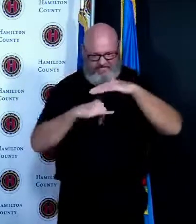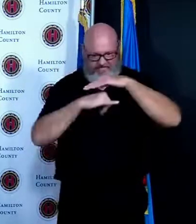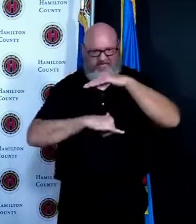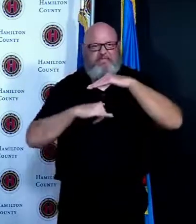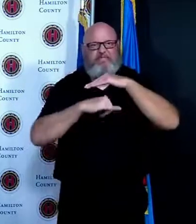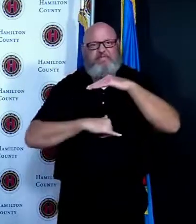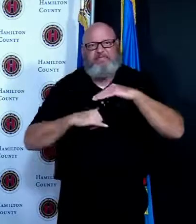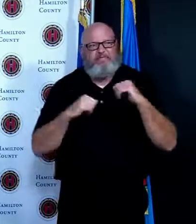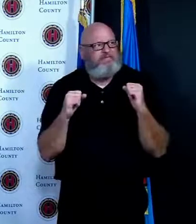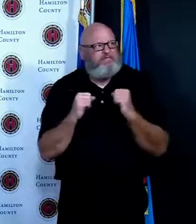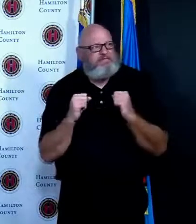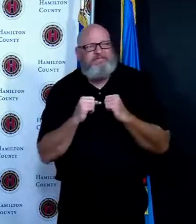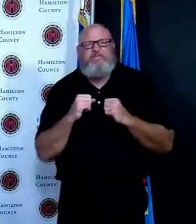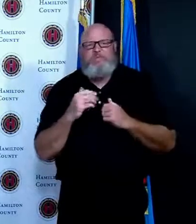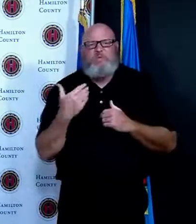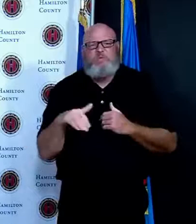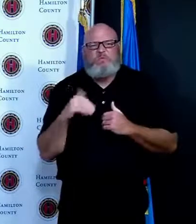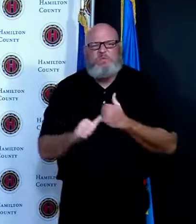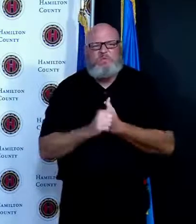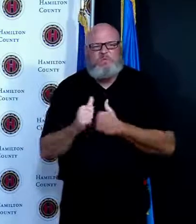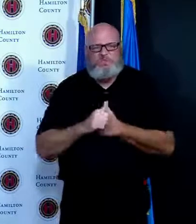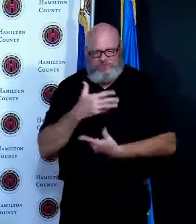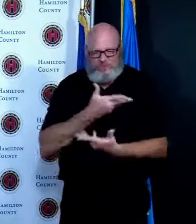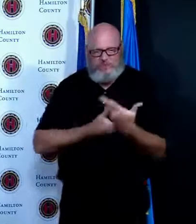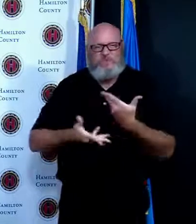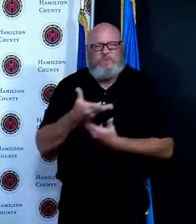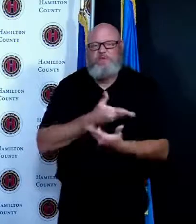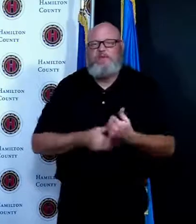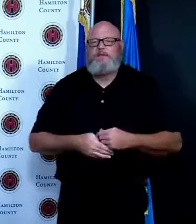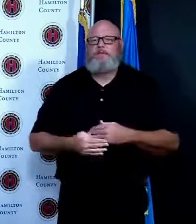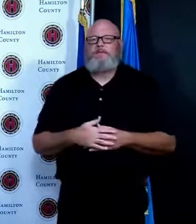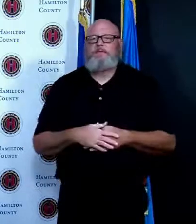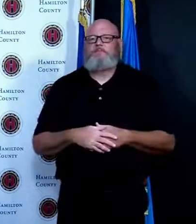those events to make sure that as we're sending our children out into the community on Halloween